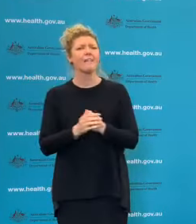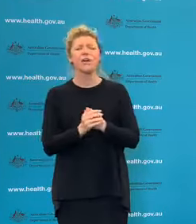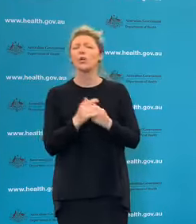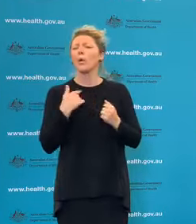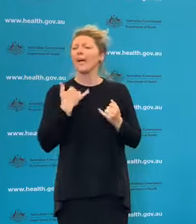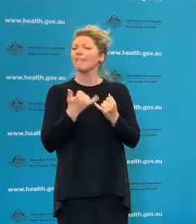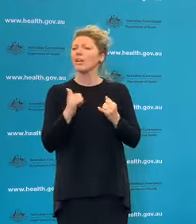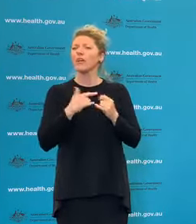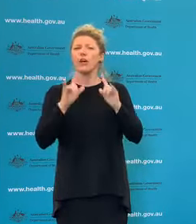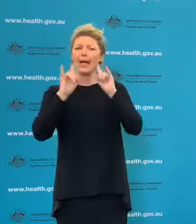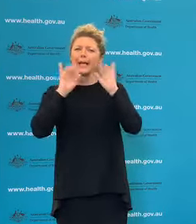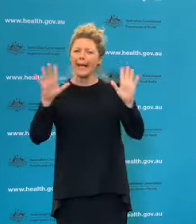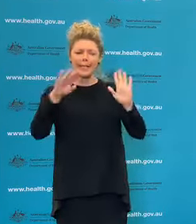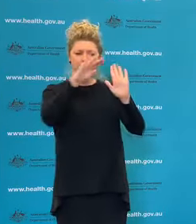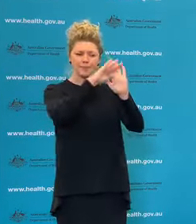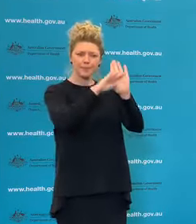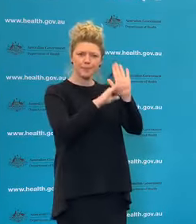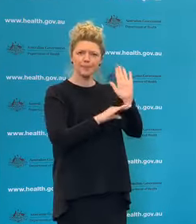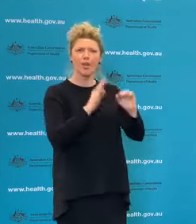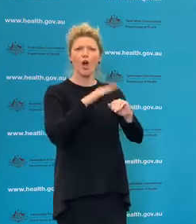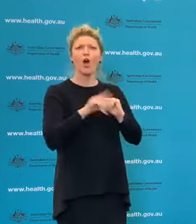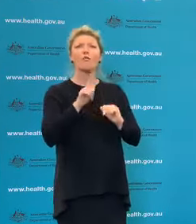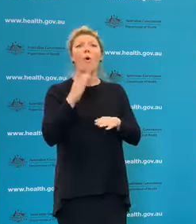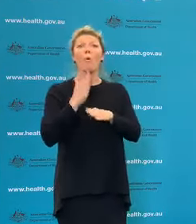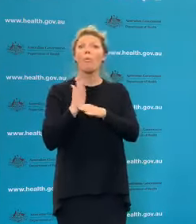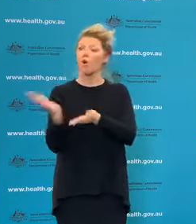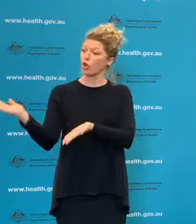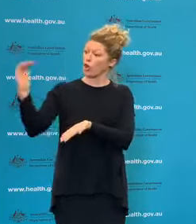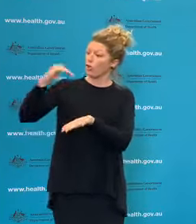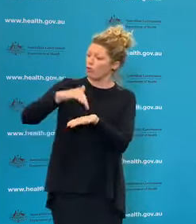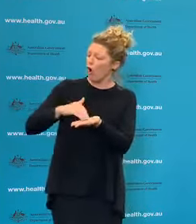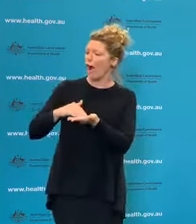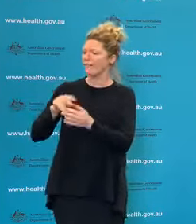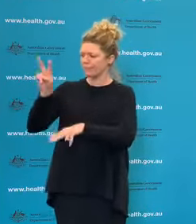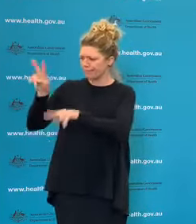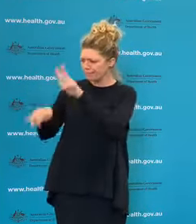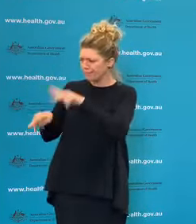how one should be screening the workforce to- and also visitors to